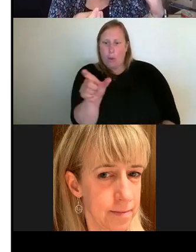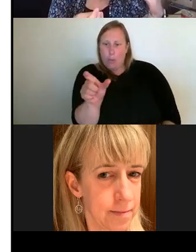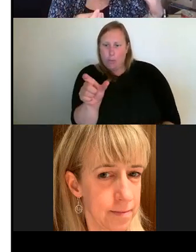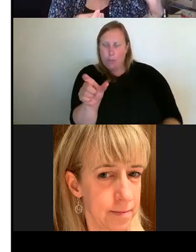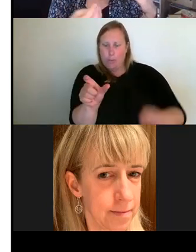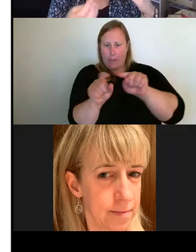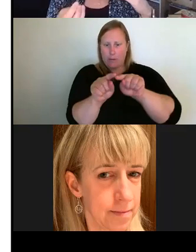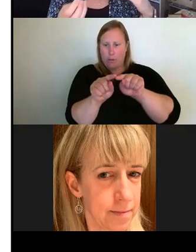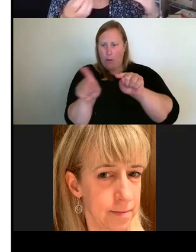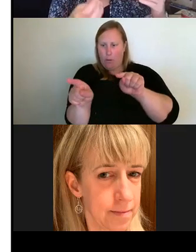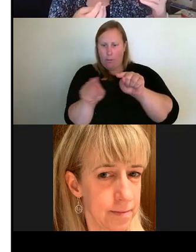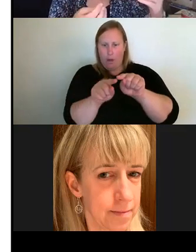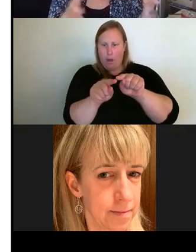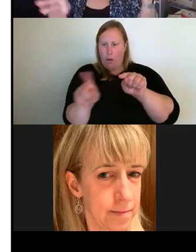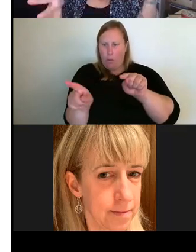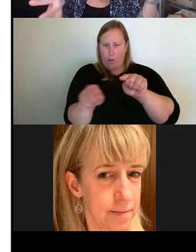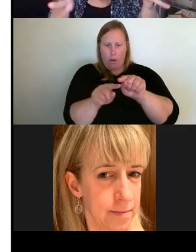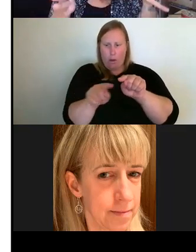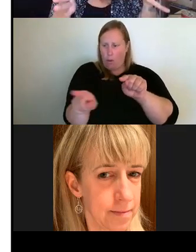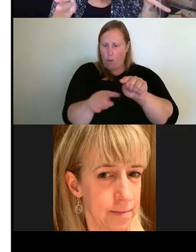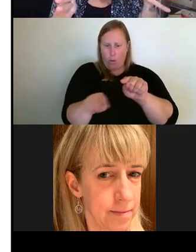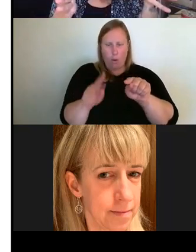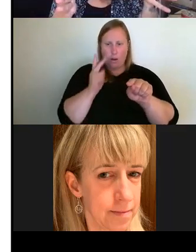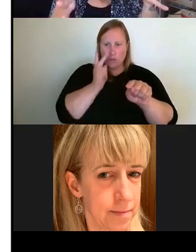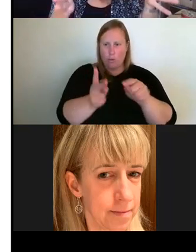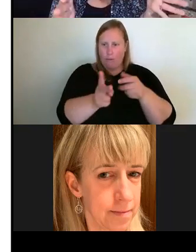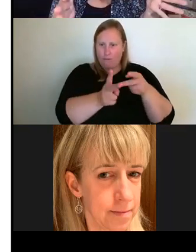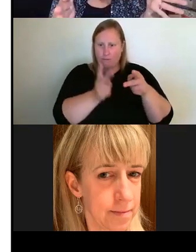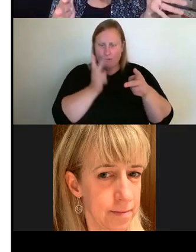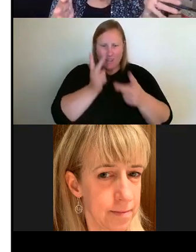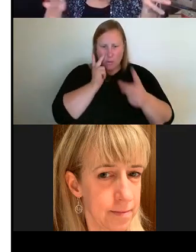important, but if you were to pick smaller characters